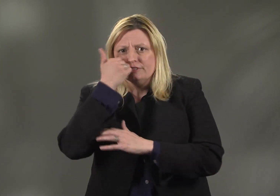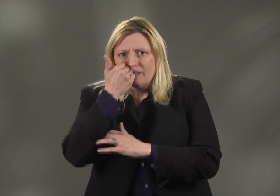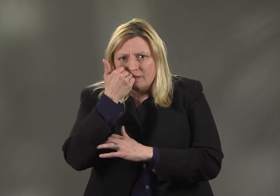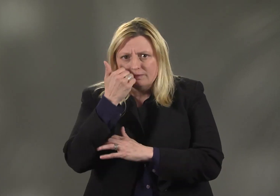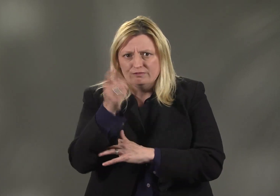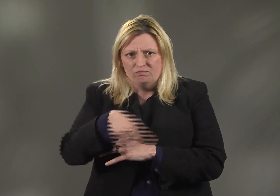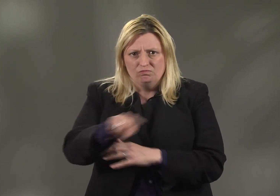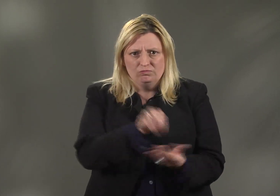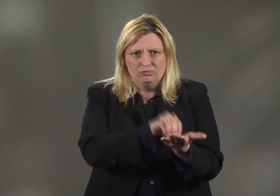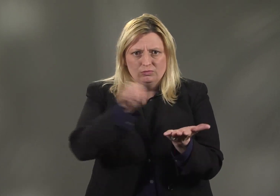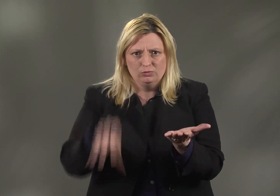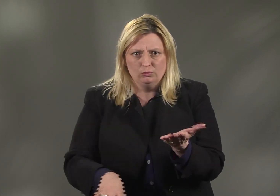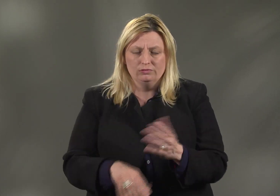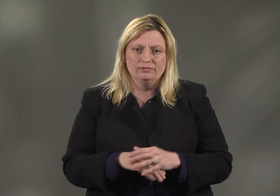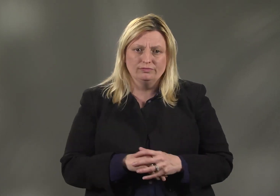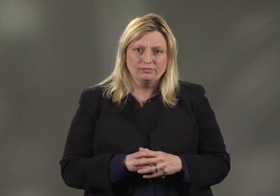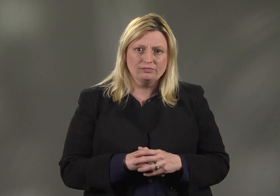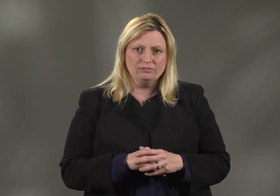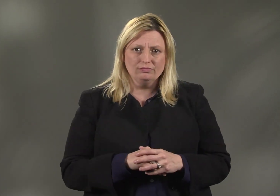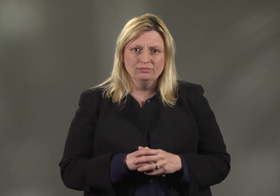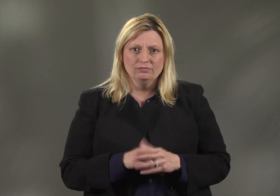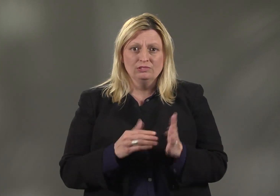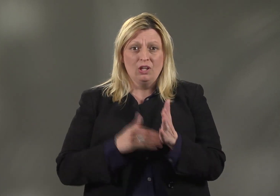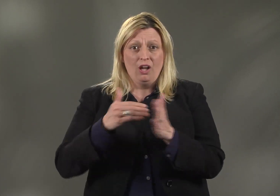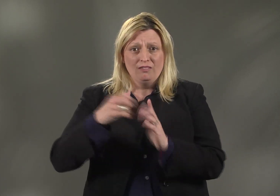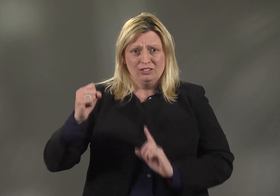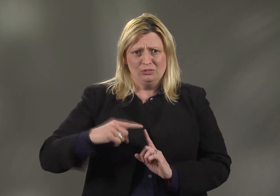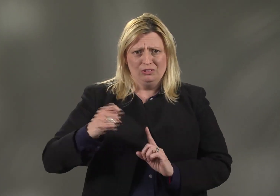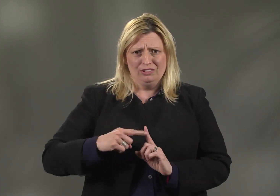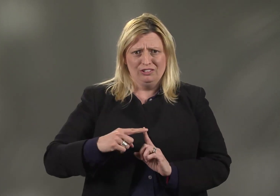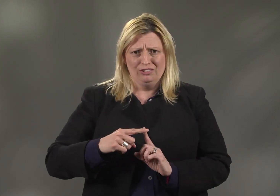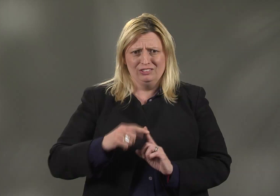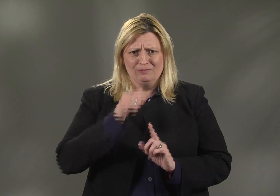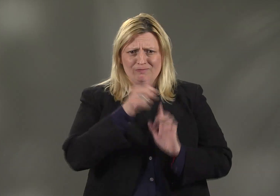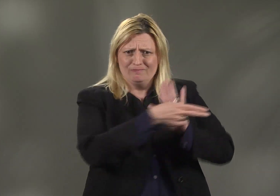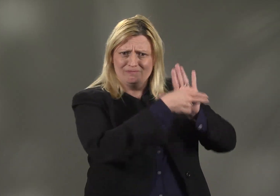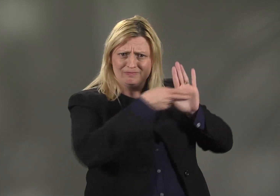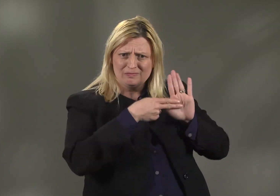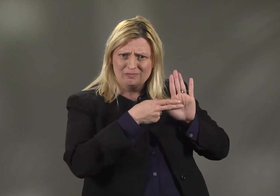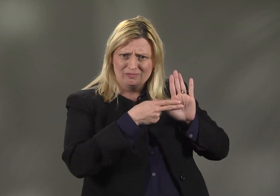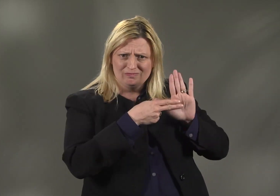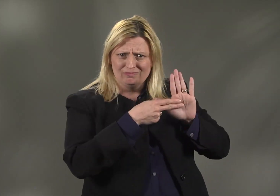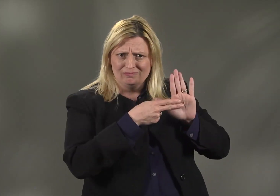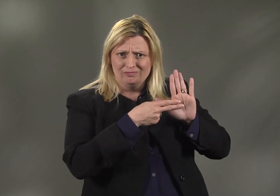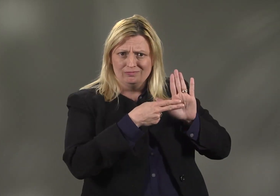and/or feelings of shame for students. Often, these triggers don't get labeled in that way